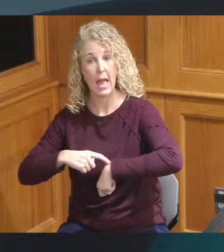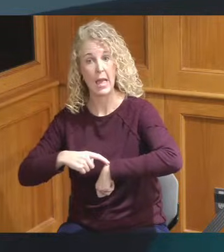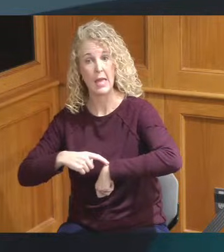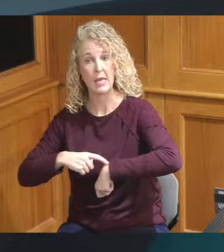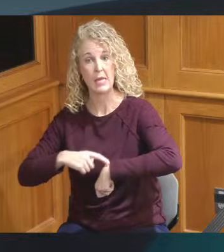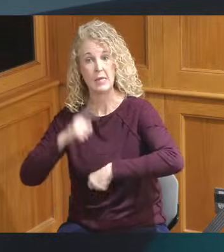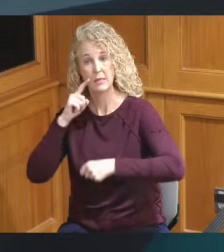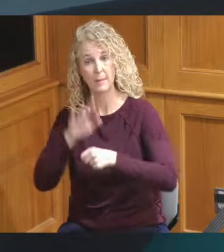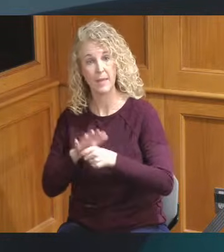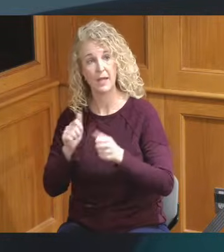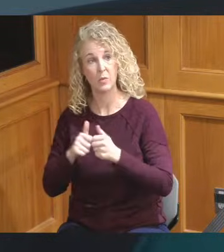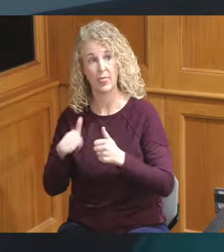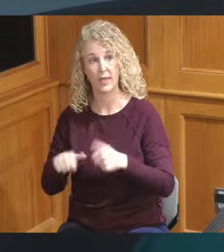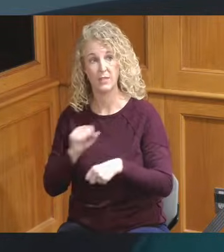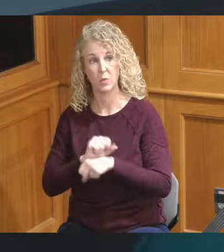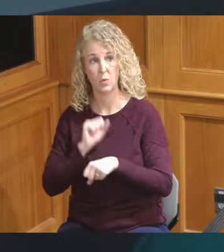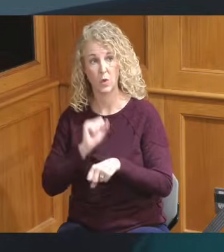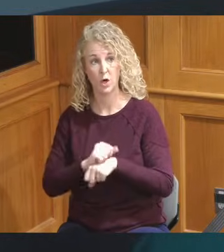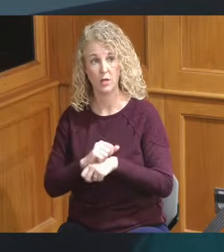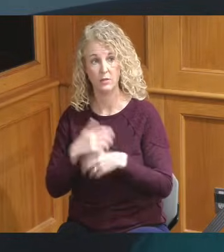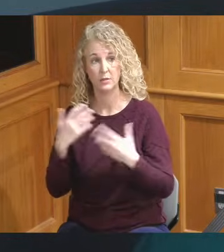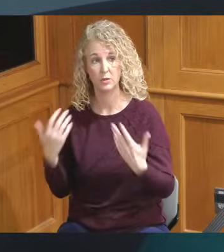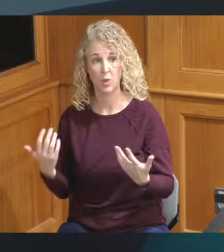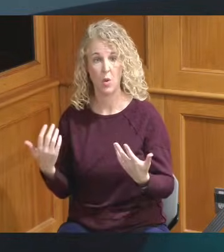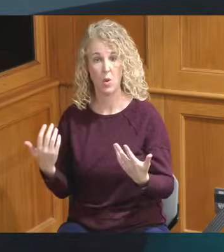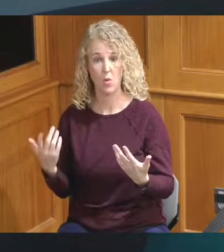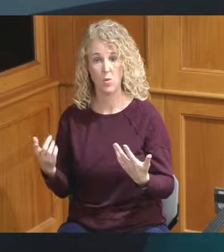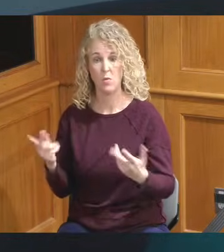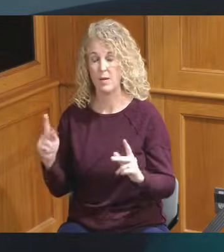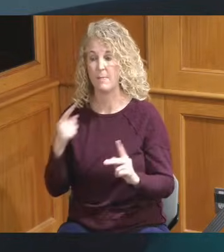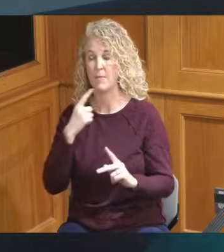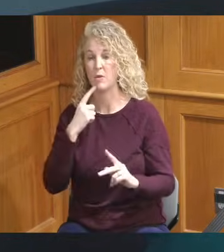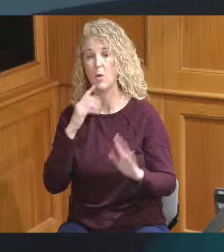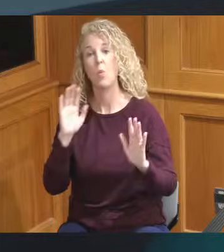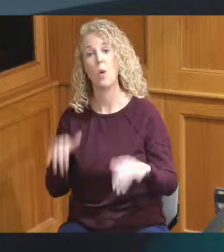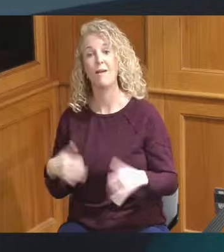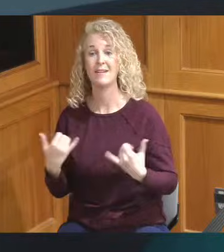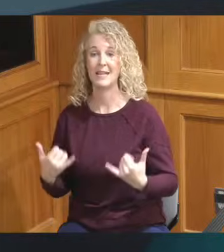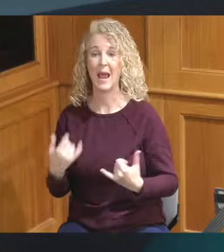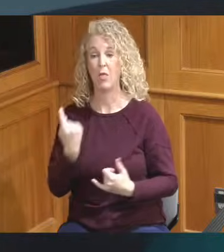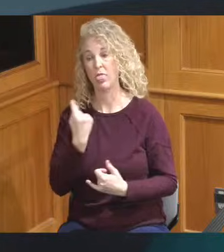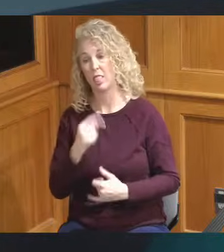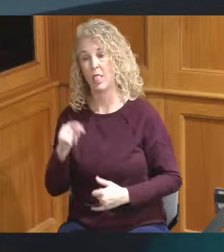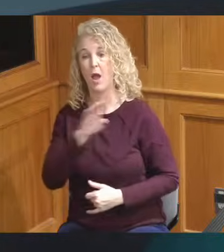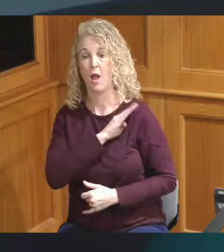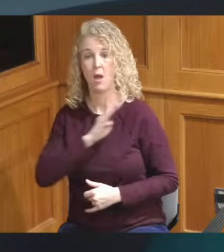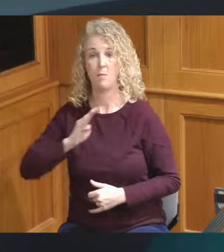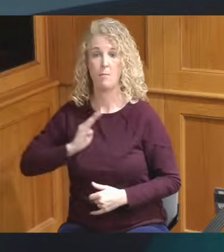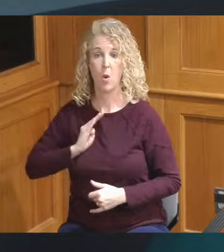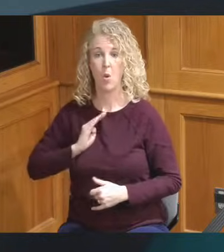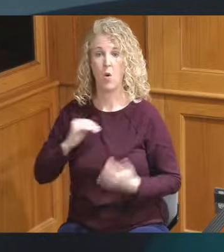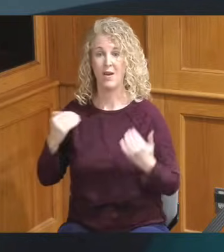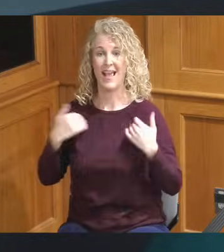committed to this and and then they say well now the Board doesn't have any authority and